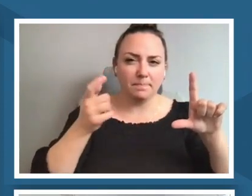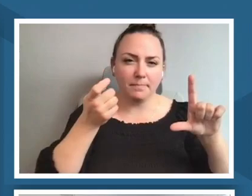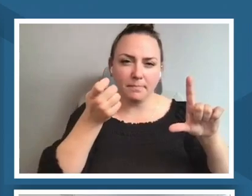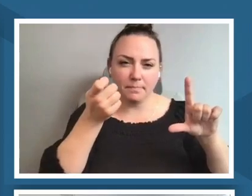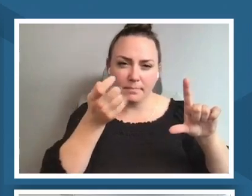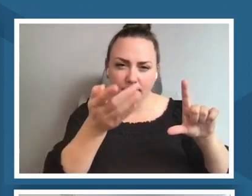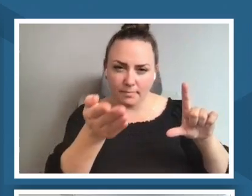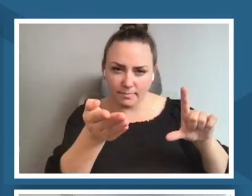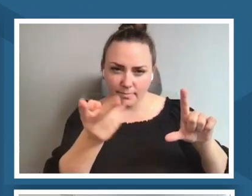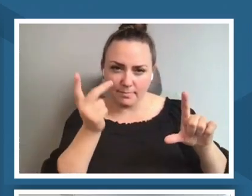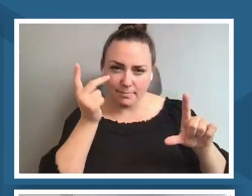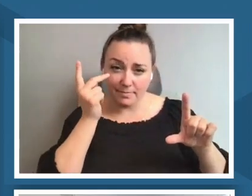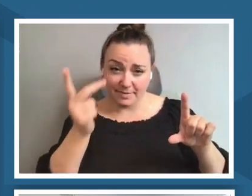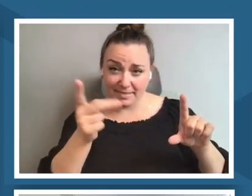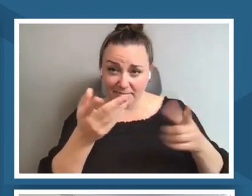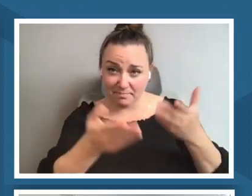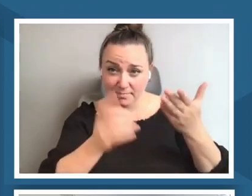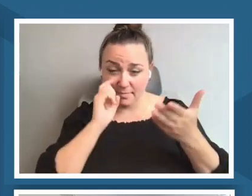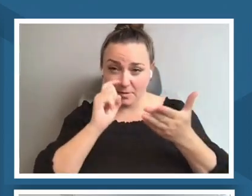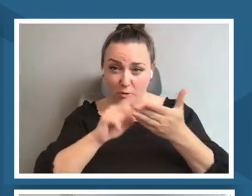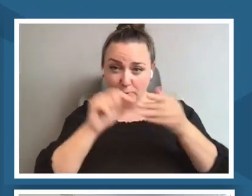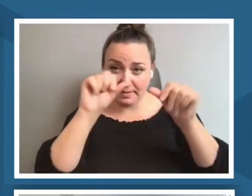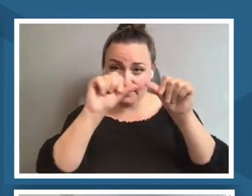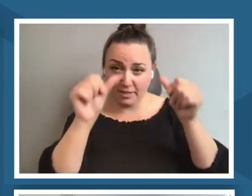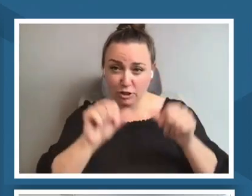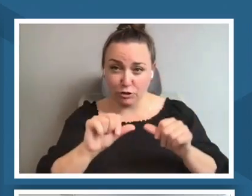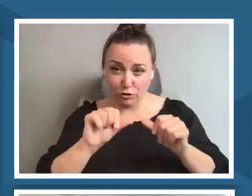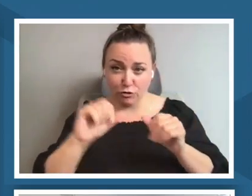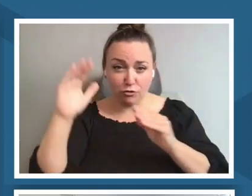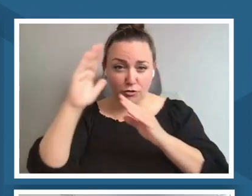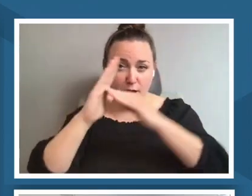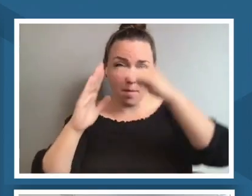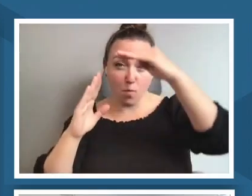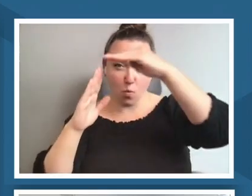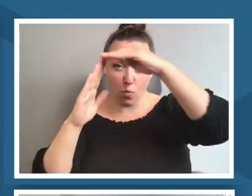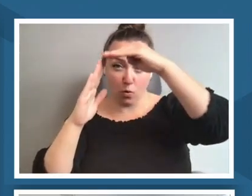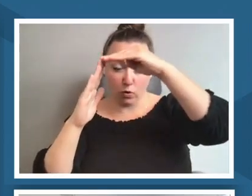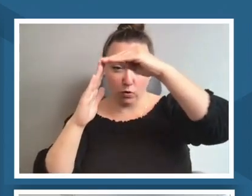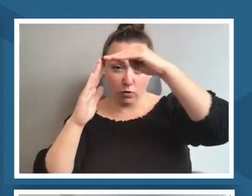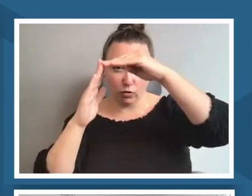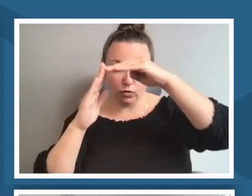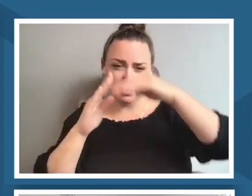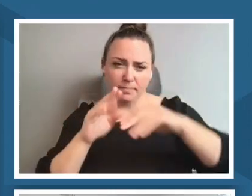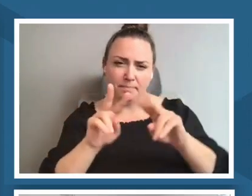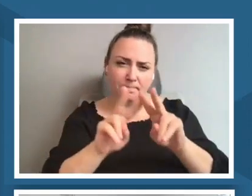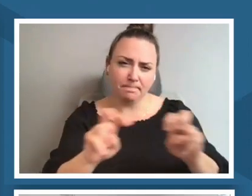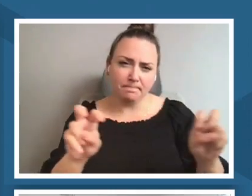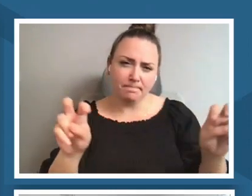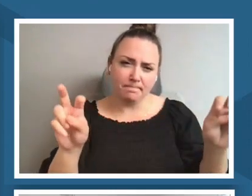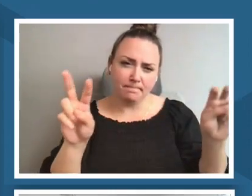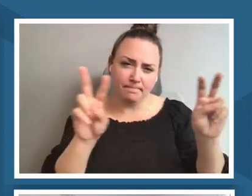you may have noticed in the top corner